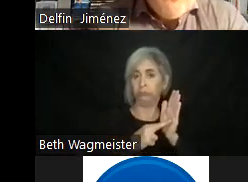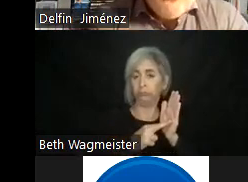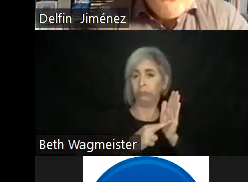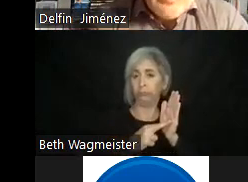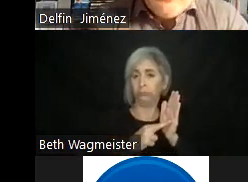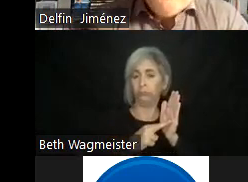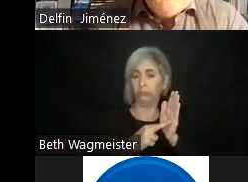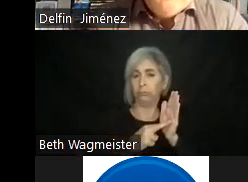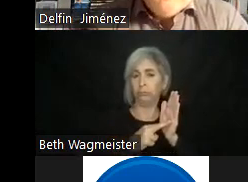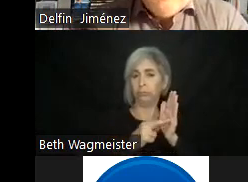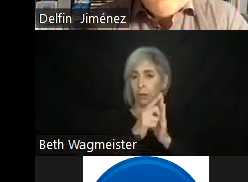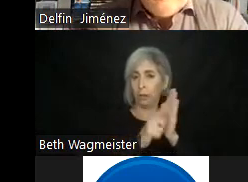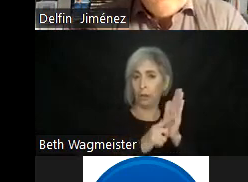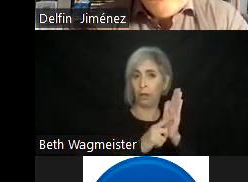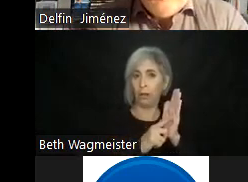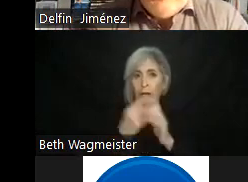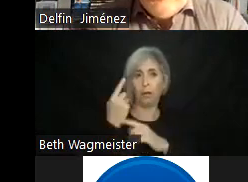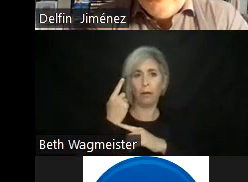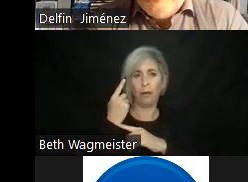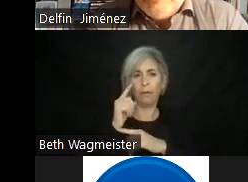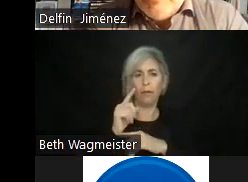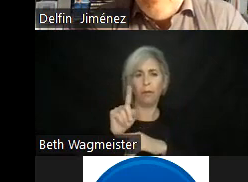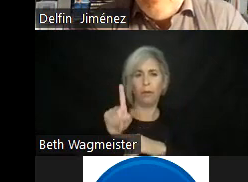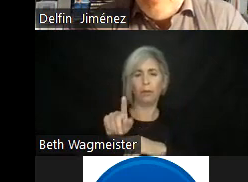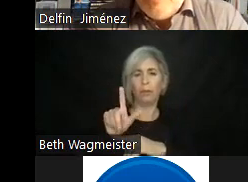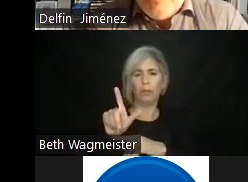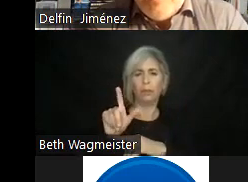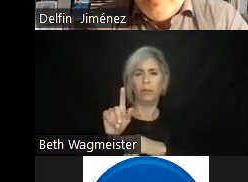420 of the European Commission.